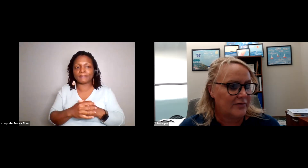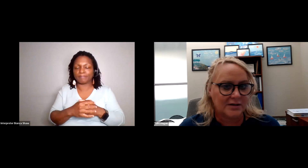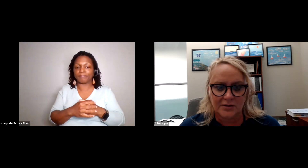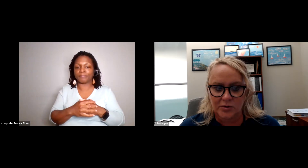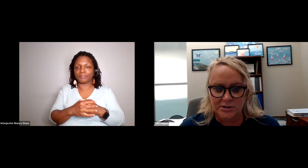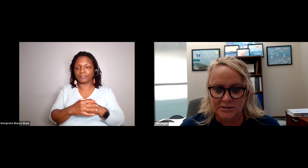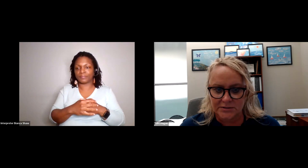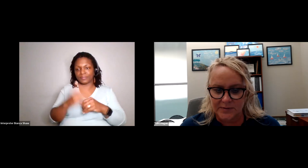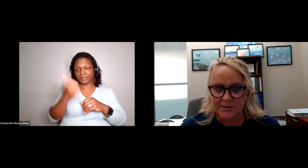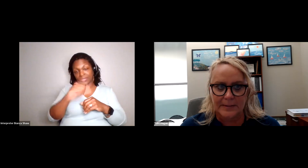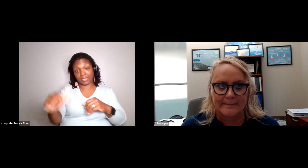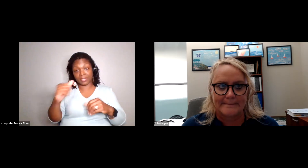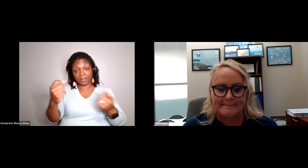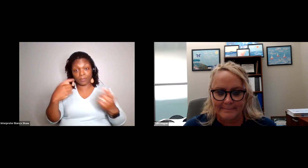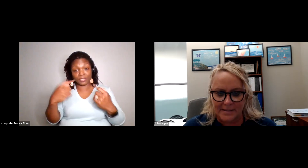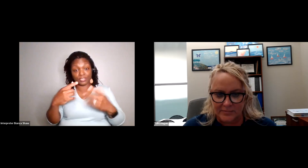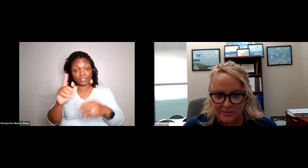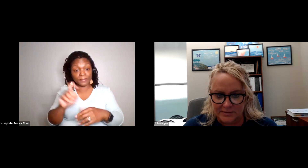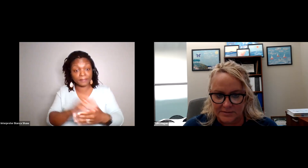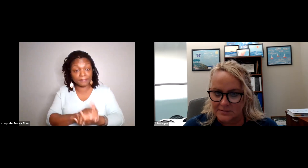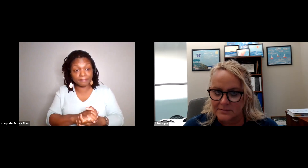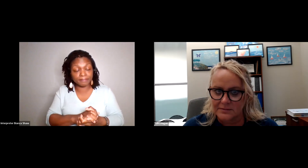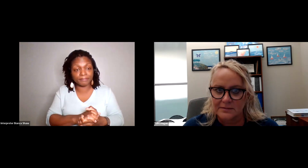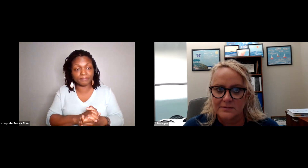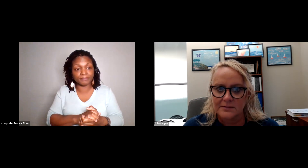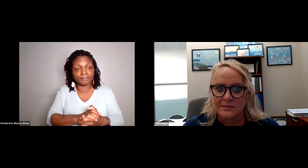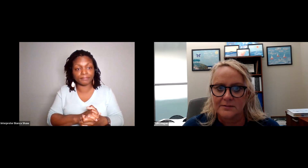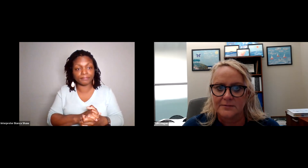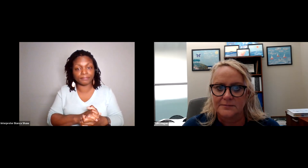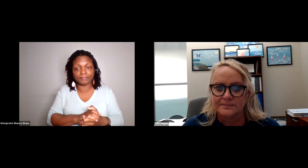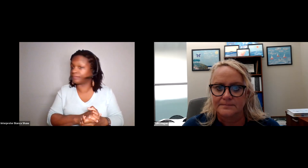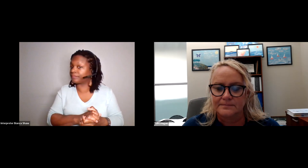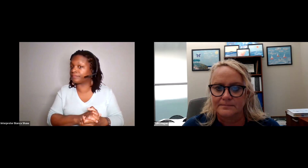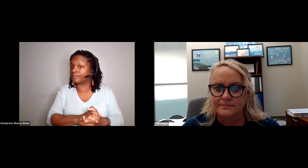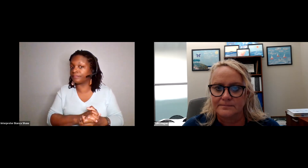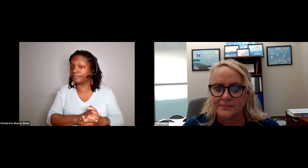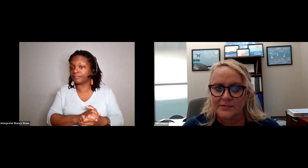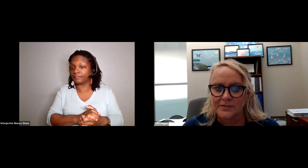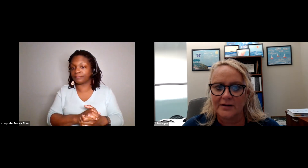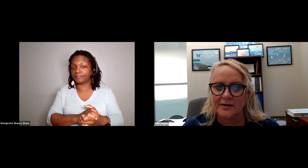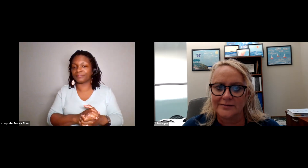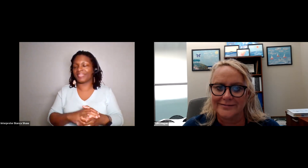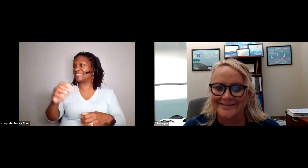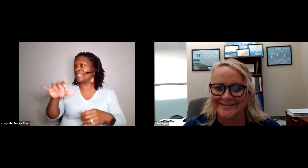So do I have any questions, Bambi. Oh, ask if you pick up what you just put the slides down.